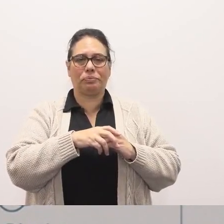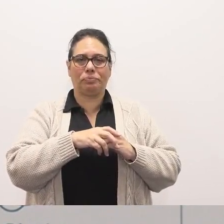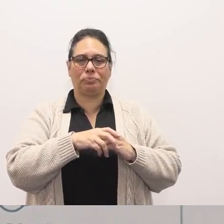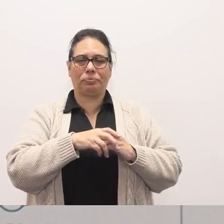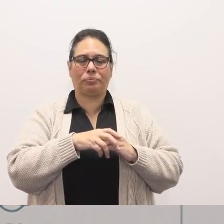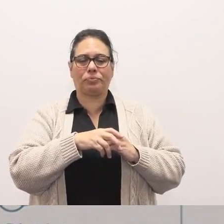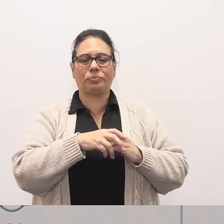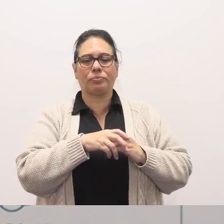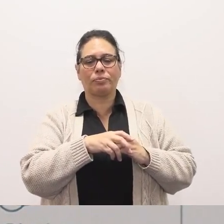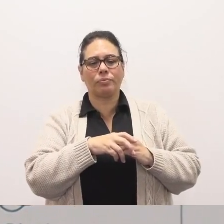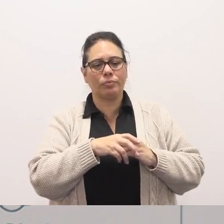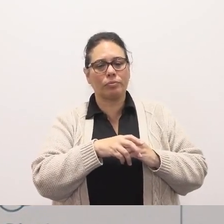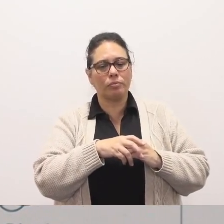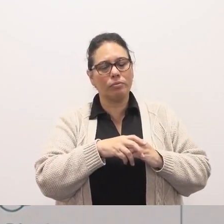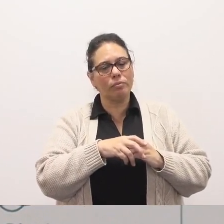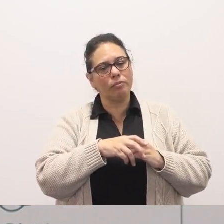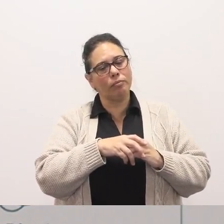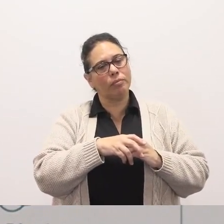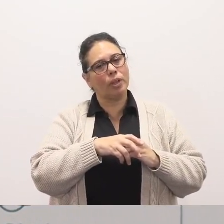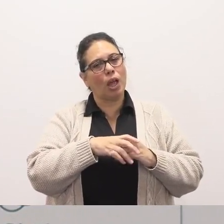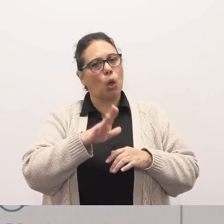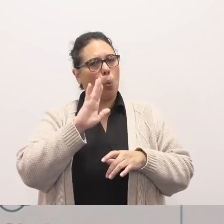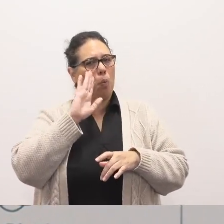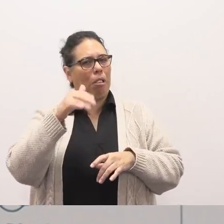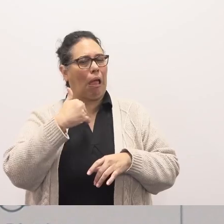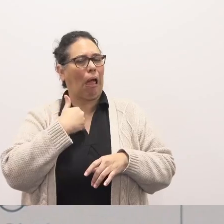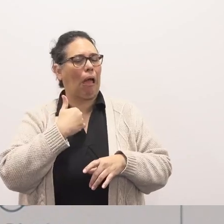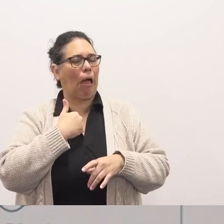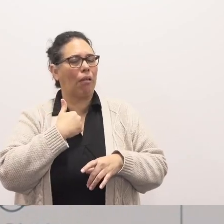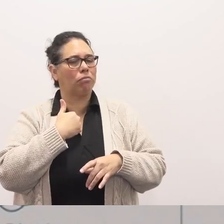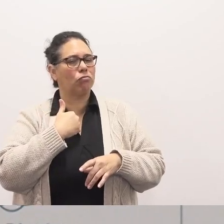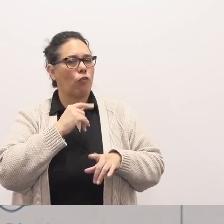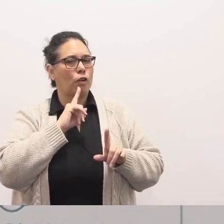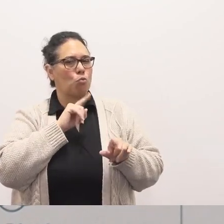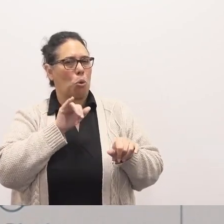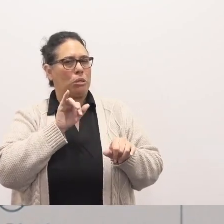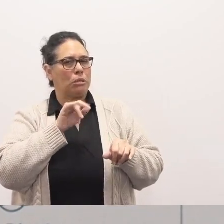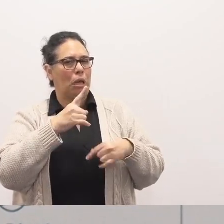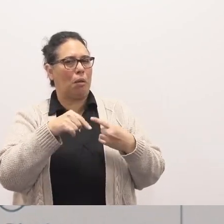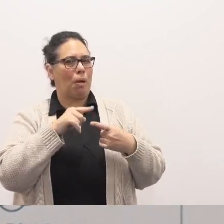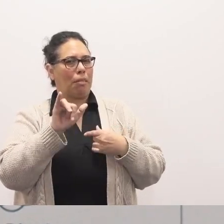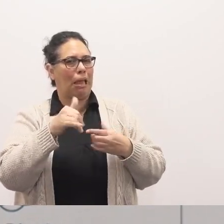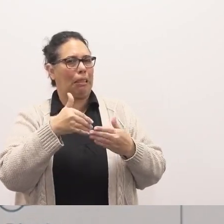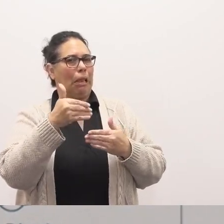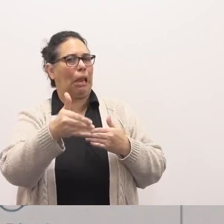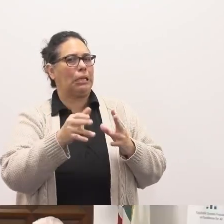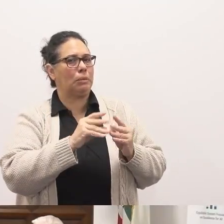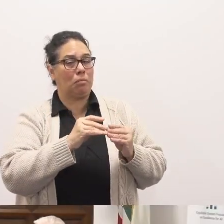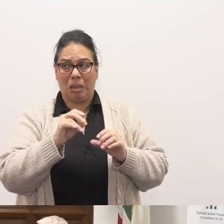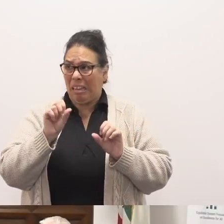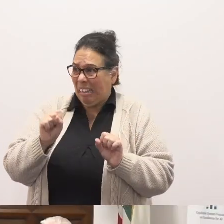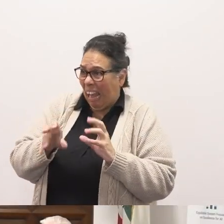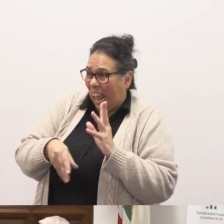and we'll have future reports on those at our next meeting. Can I just add one more thing, Mr. Otto?